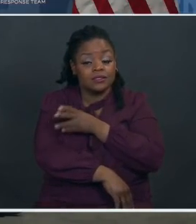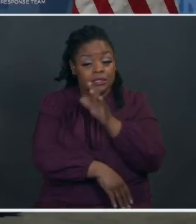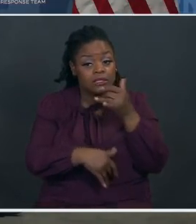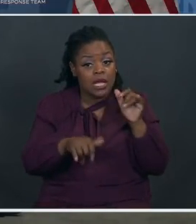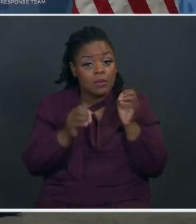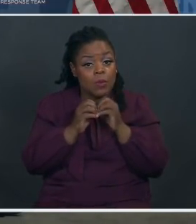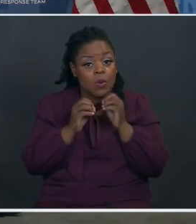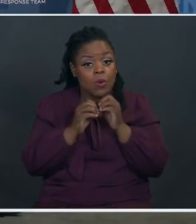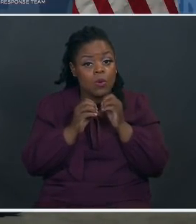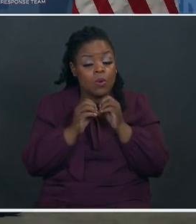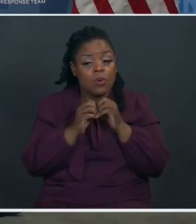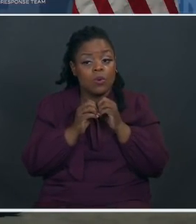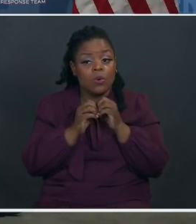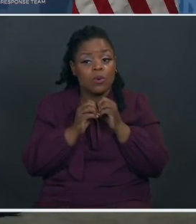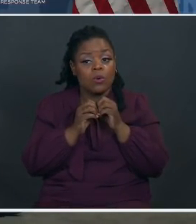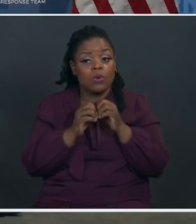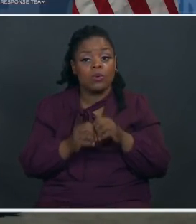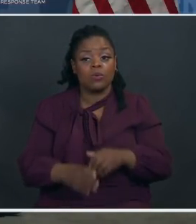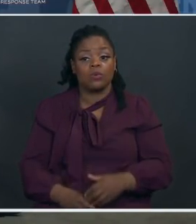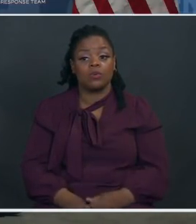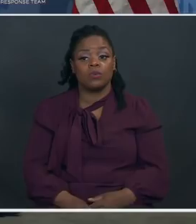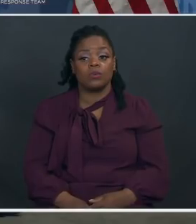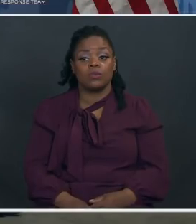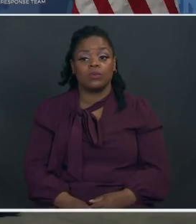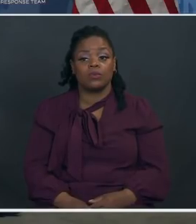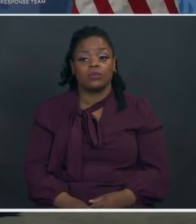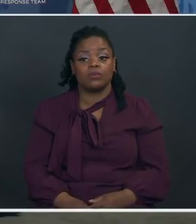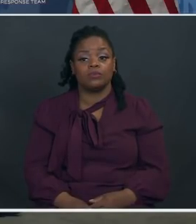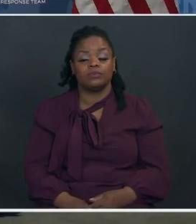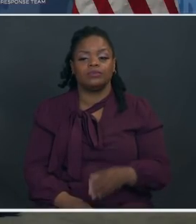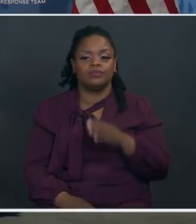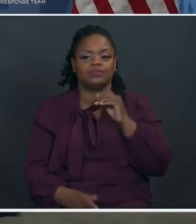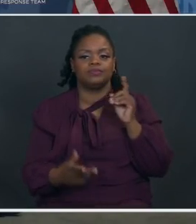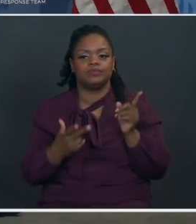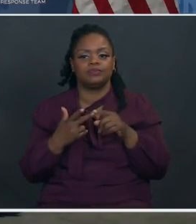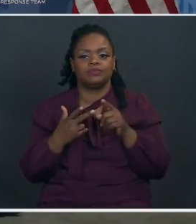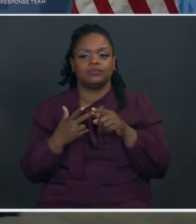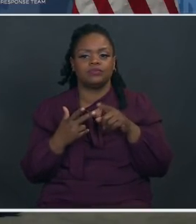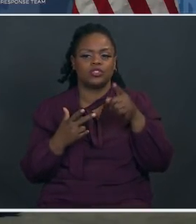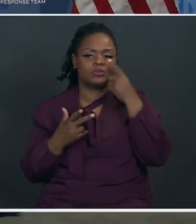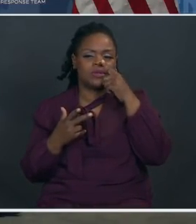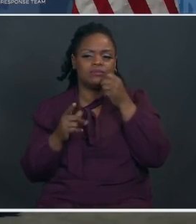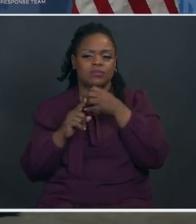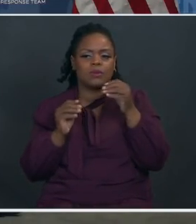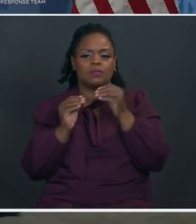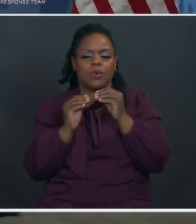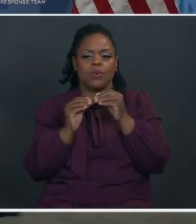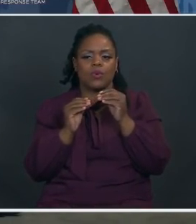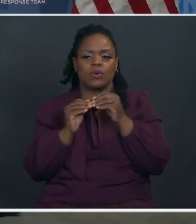And then can you speak to some of the concerns that we've heard from other governors who have shared this announcement?